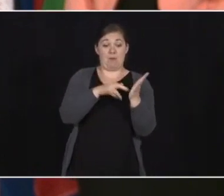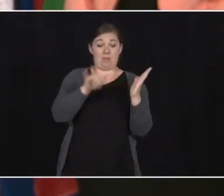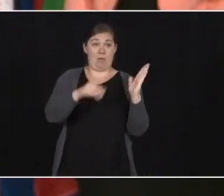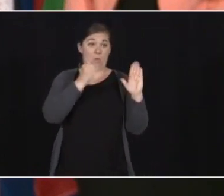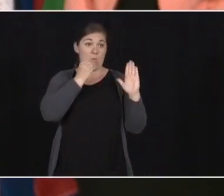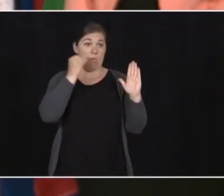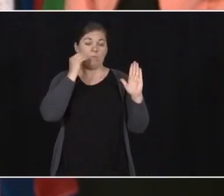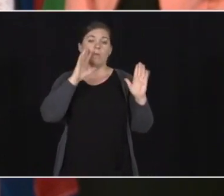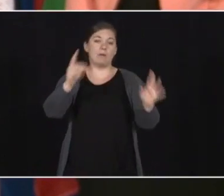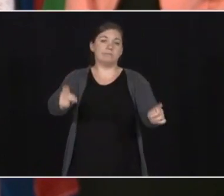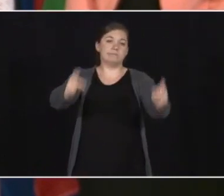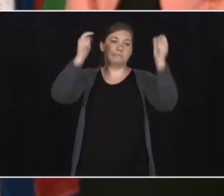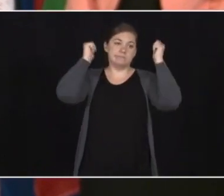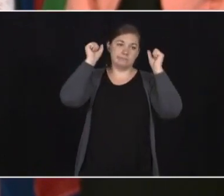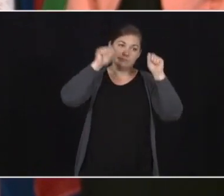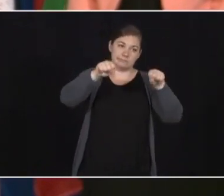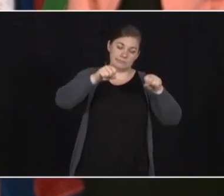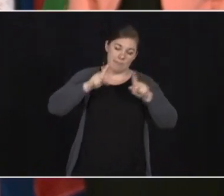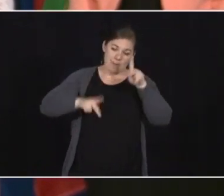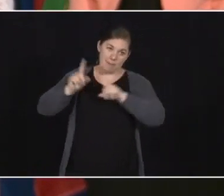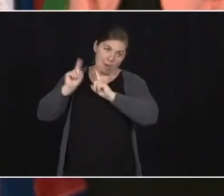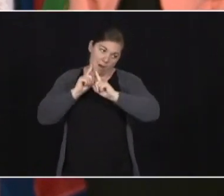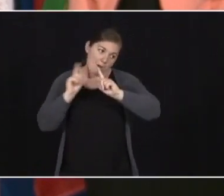Immediately.